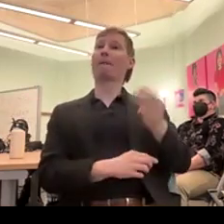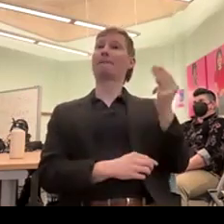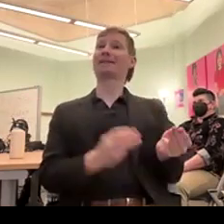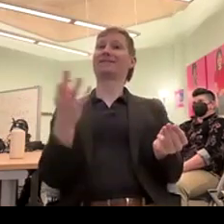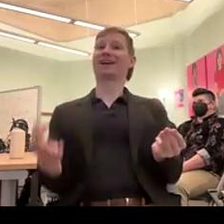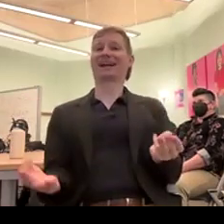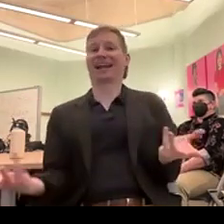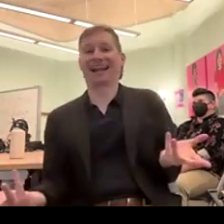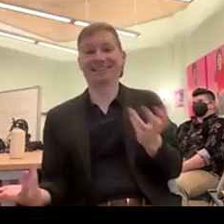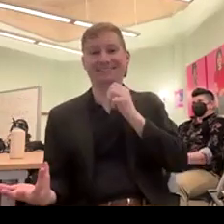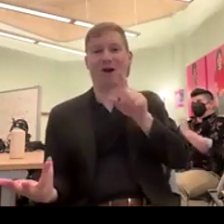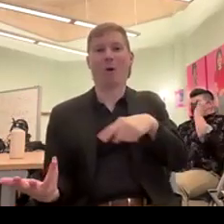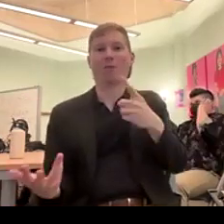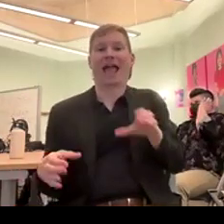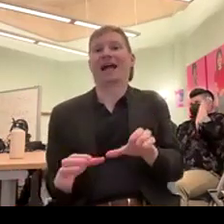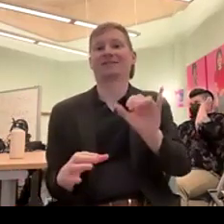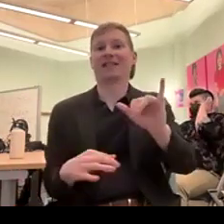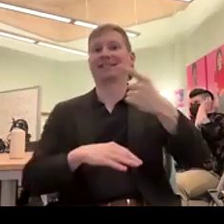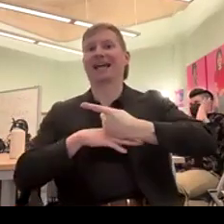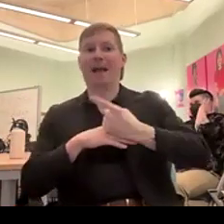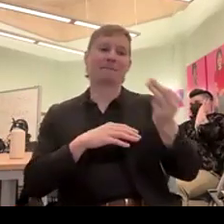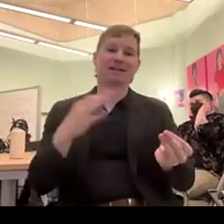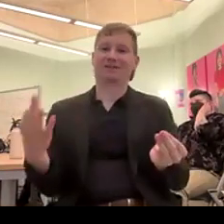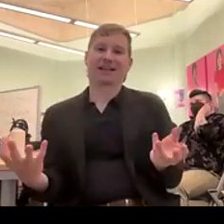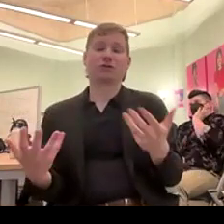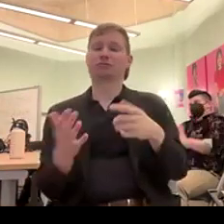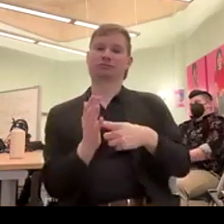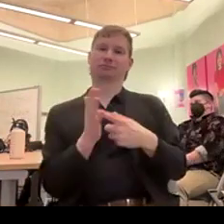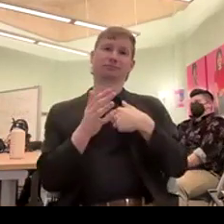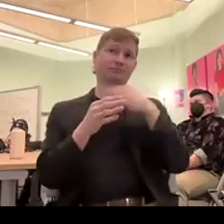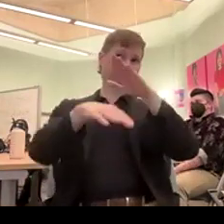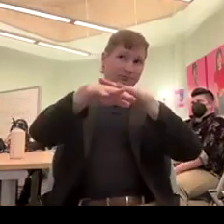doesn't work on Mondays and Fridays only, or doesn't activate on those days only. So,